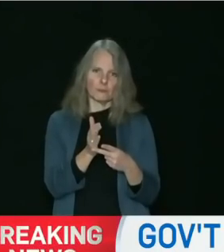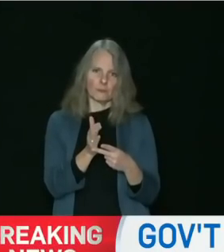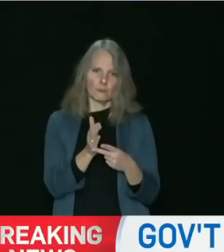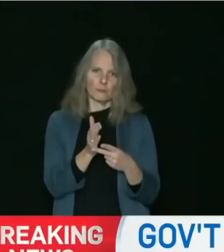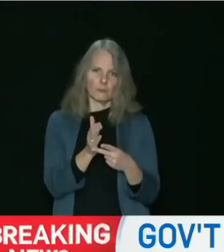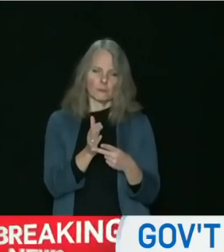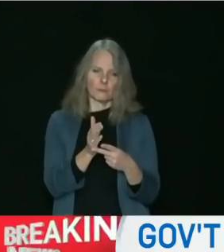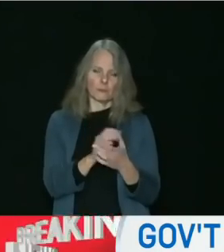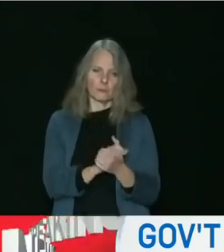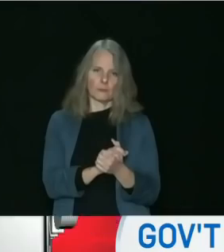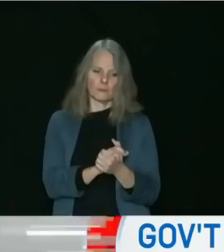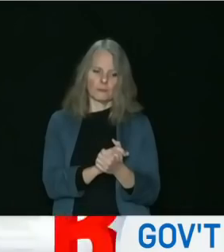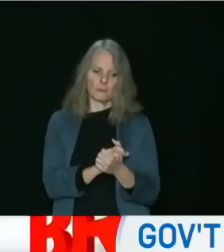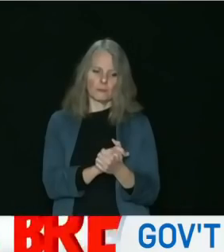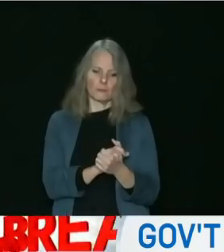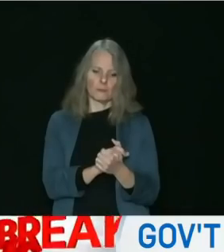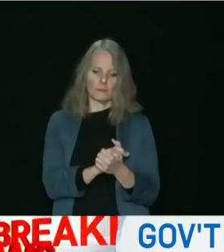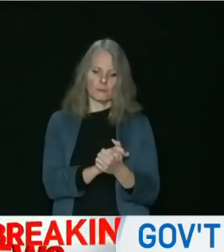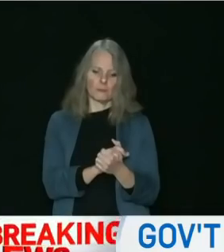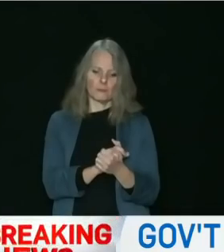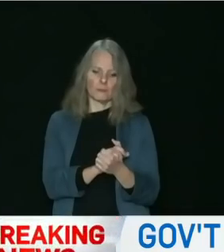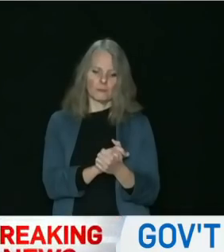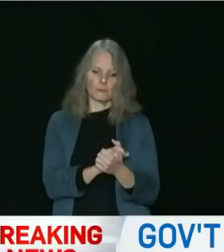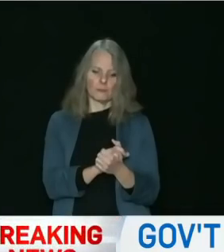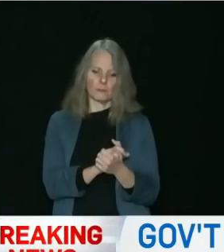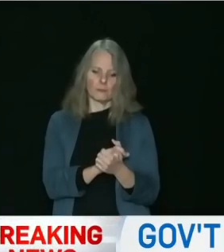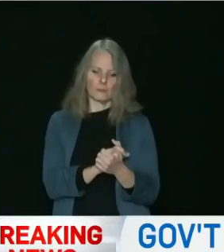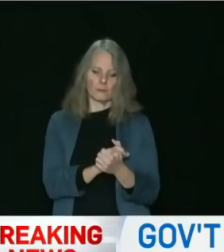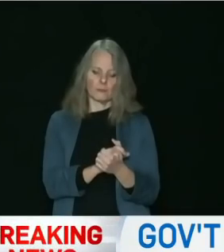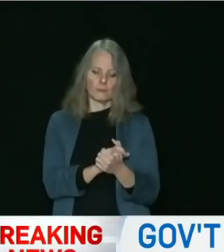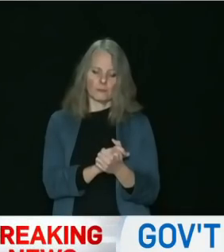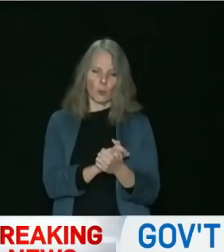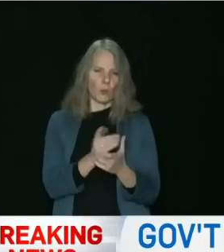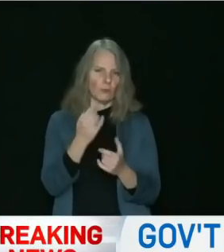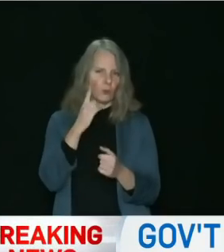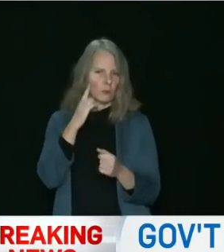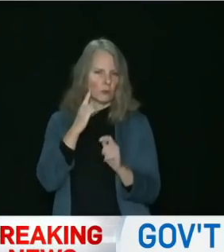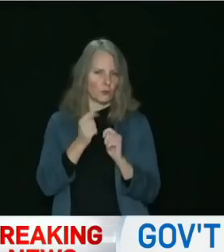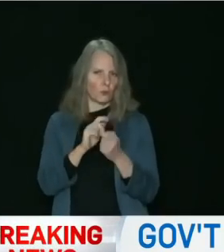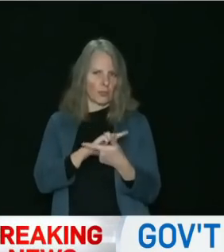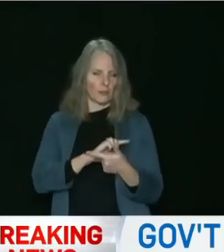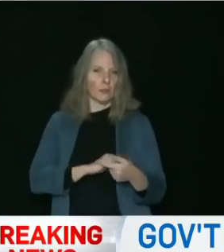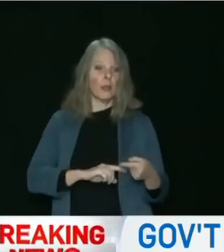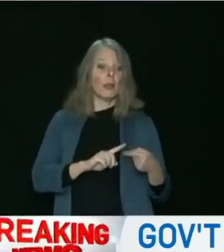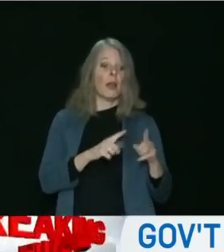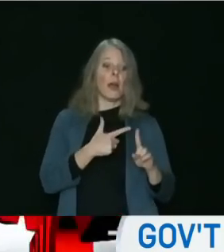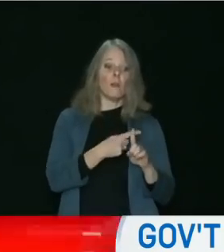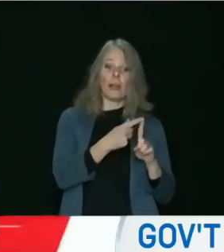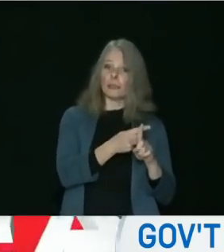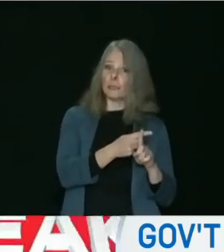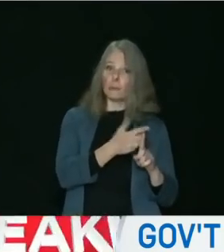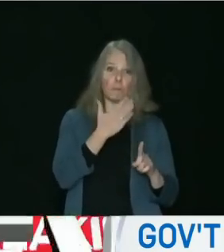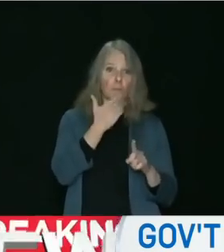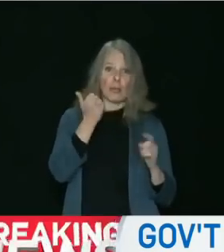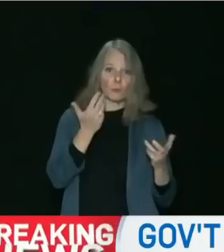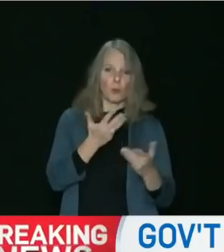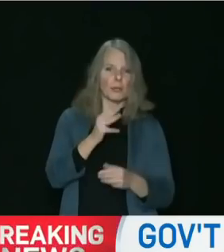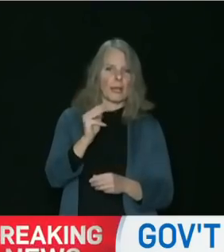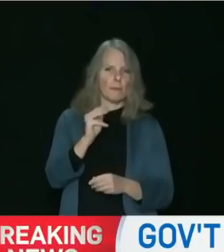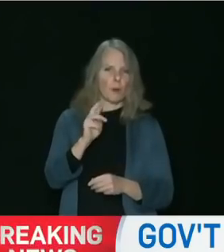DOSES WHEN WE ARE ELIGIBLE.